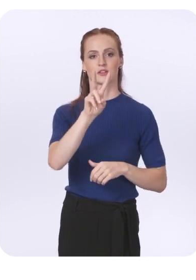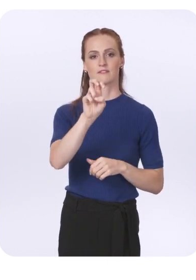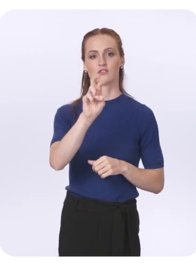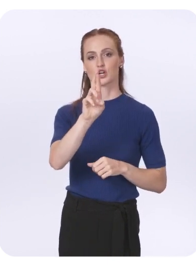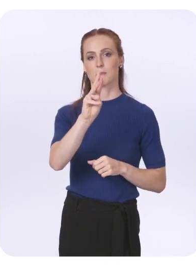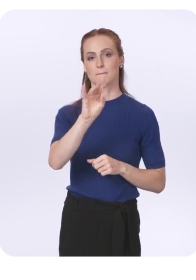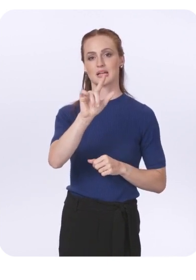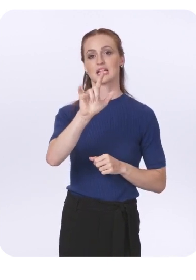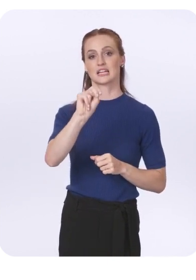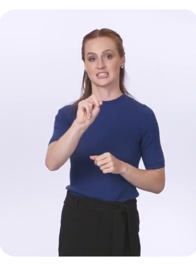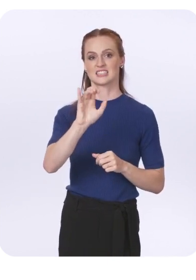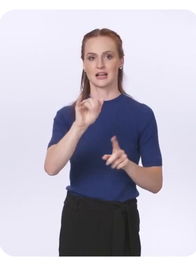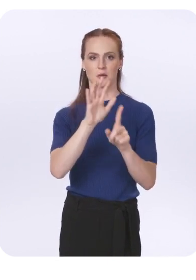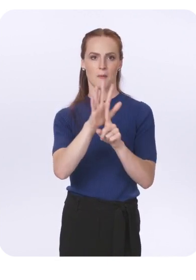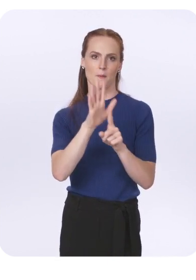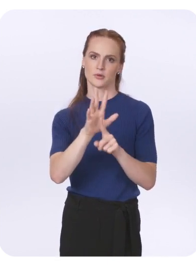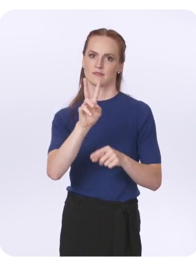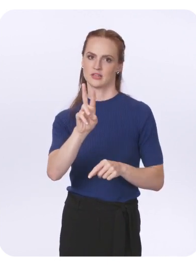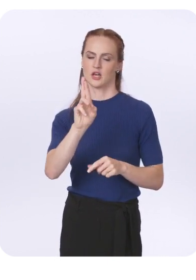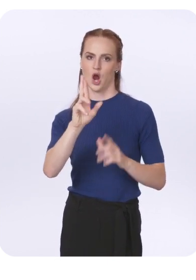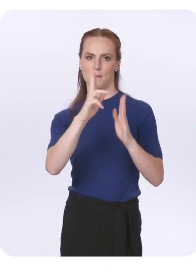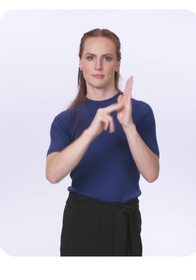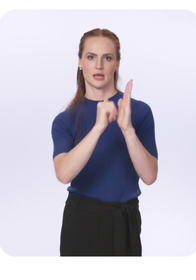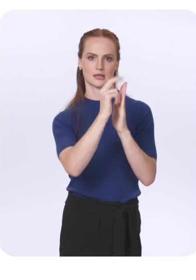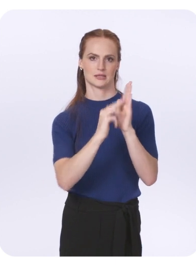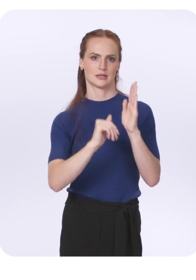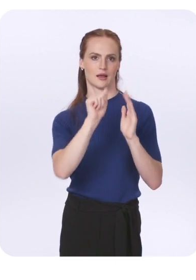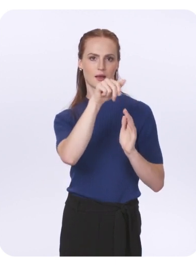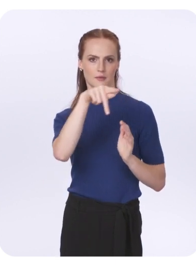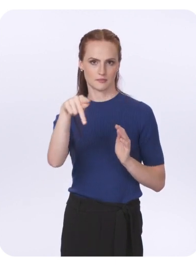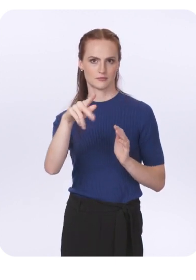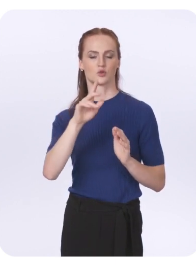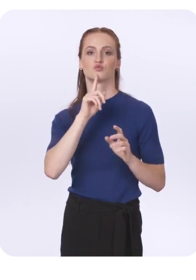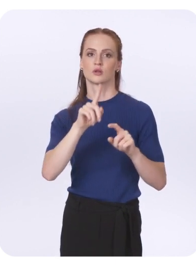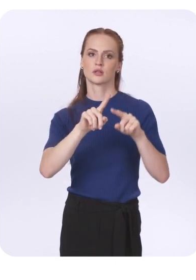Vermillion, a popular VR painting app is extremely dependent